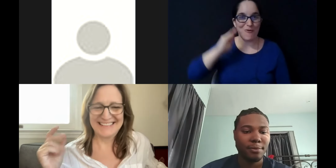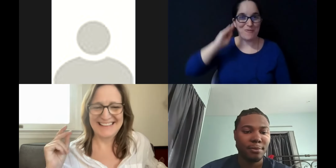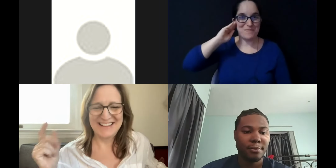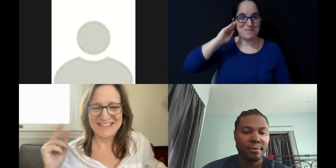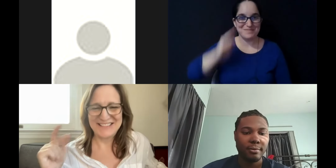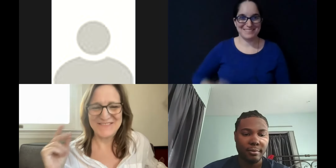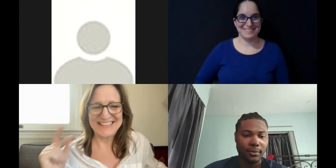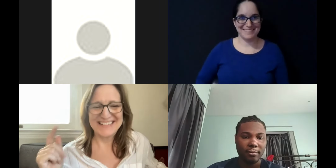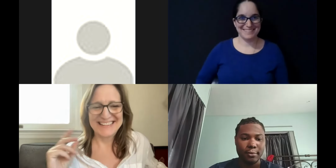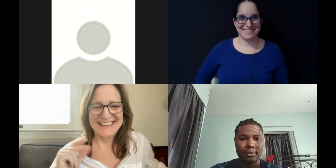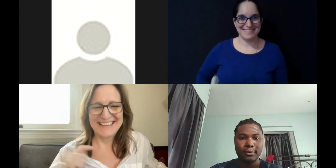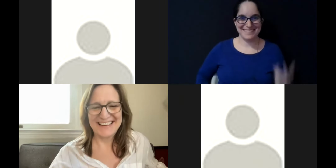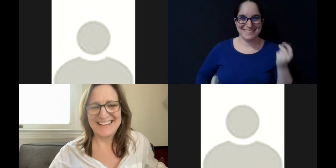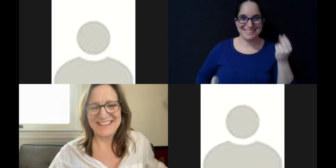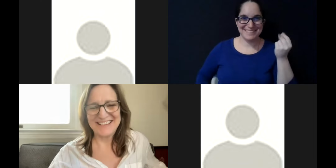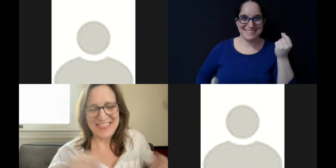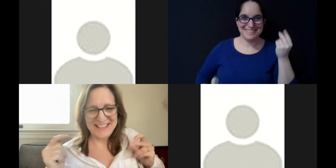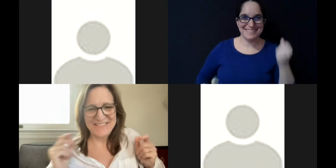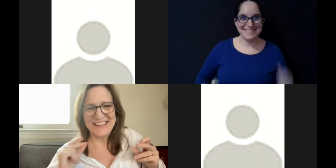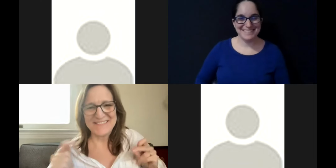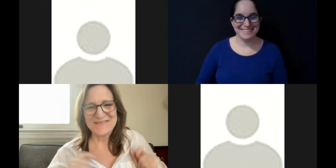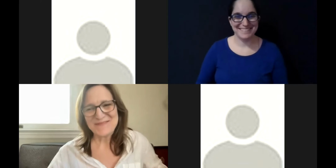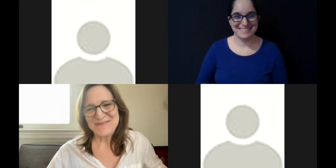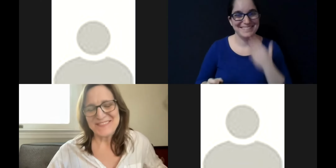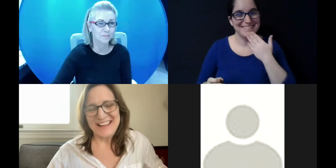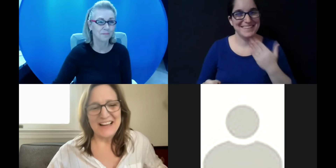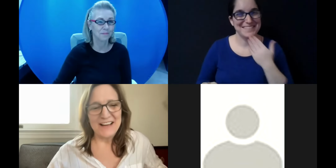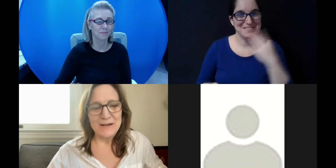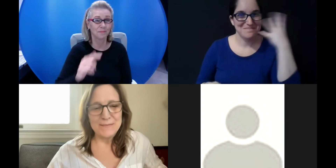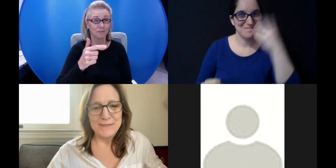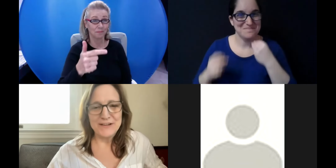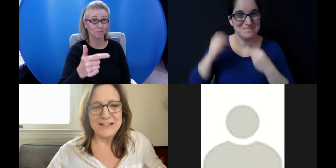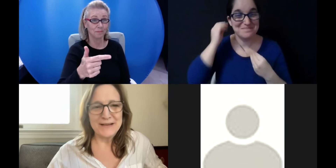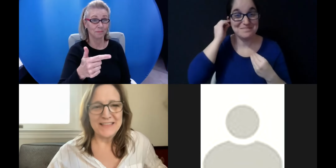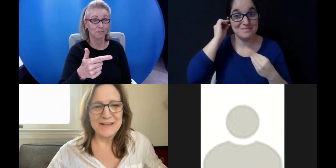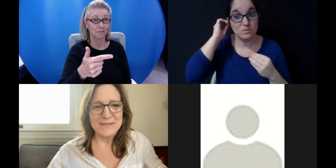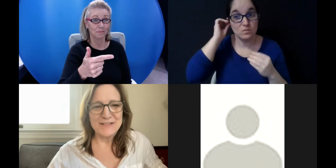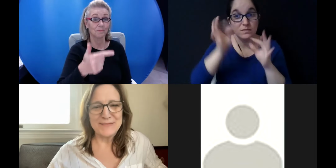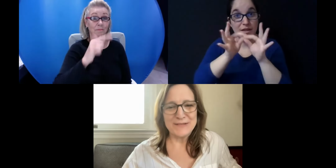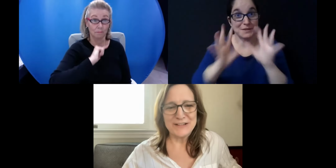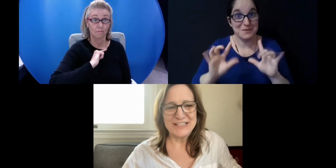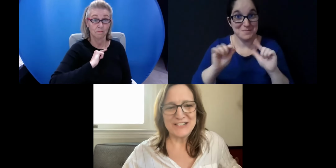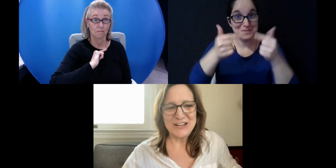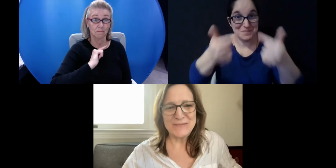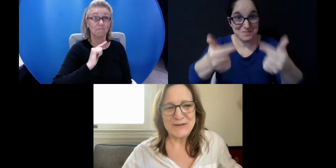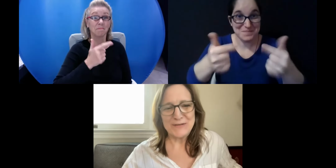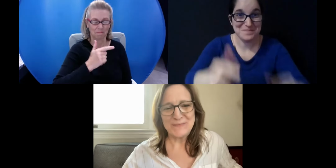Thank you so much, thank you. I love that. Miriam, I think, Miriam you're gonna share a poem.